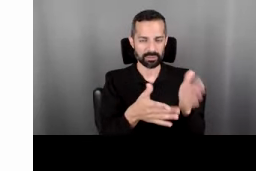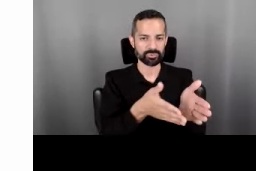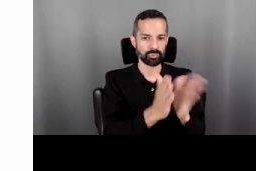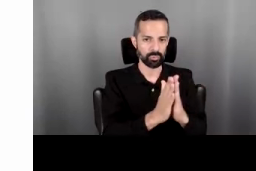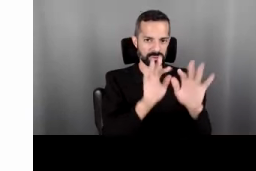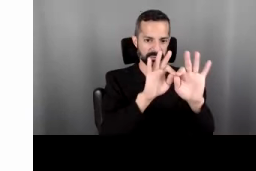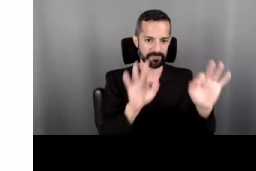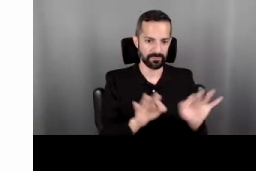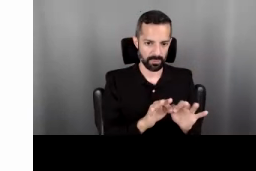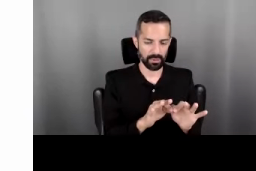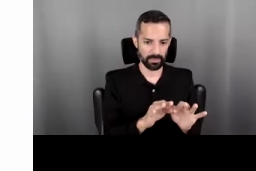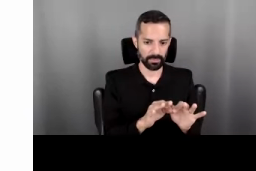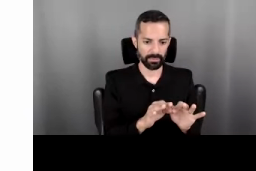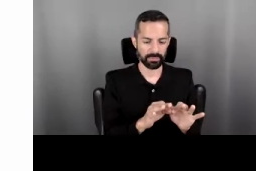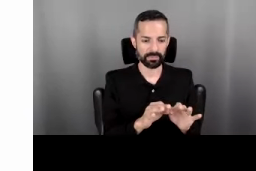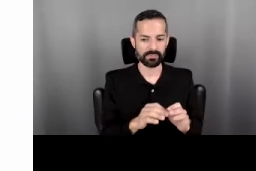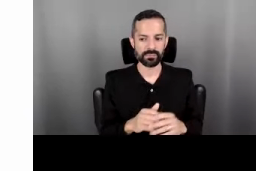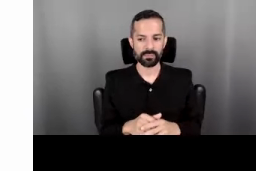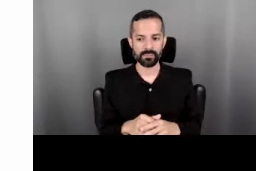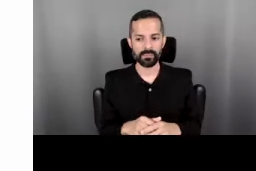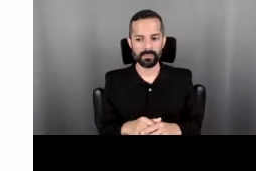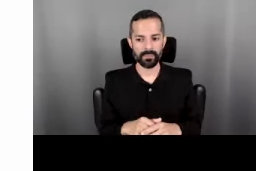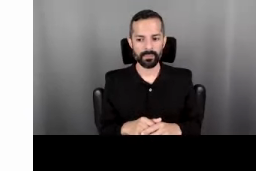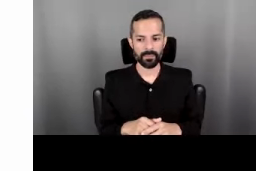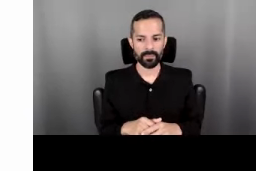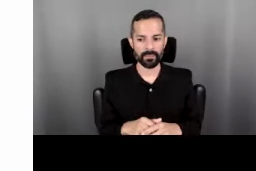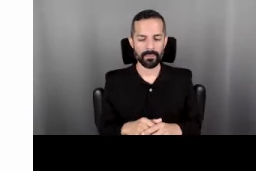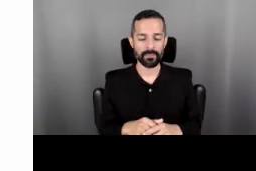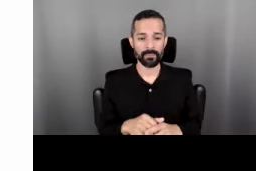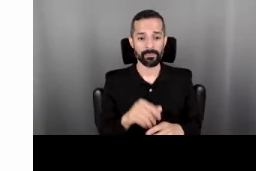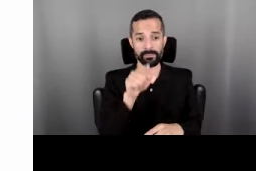if you will, that has an online interface,